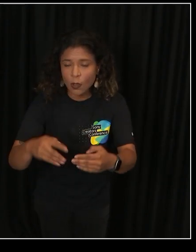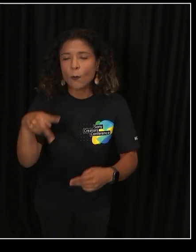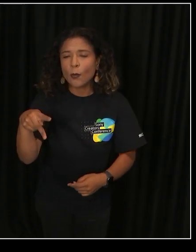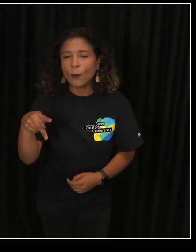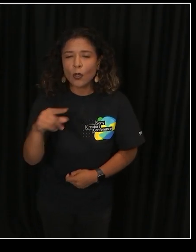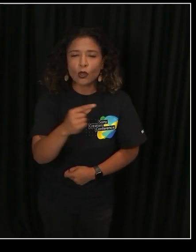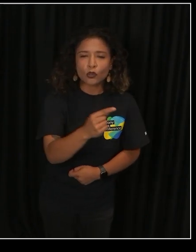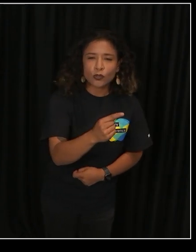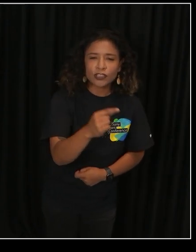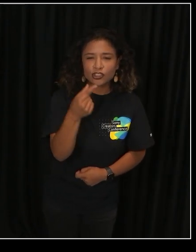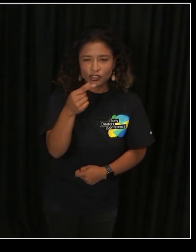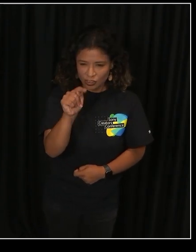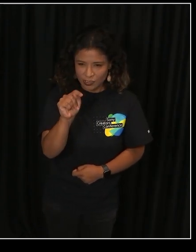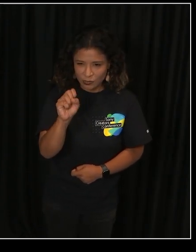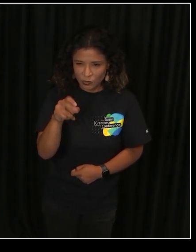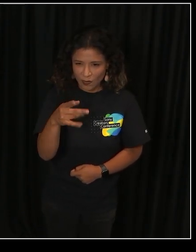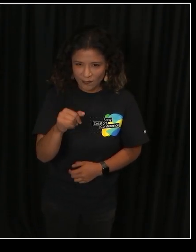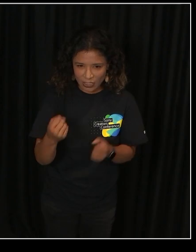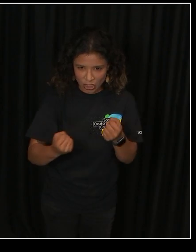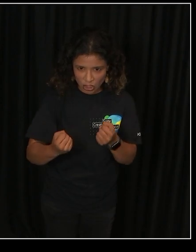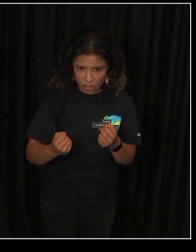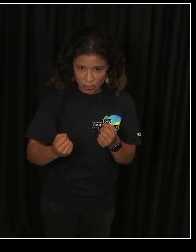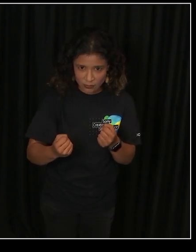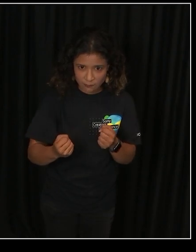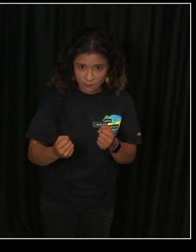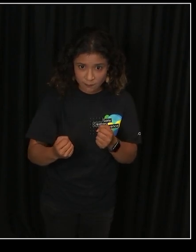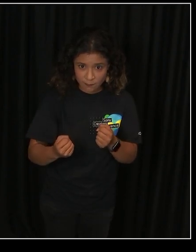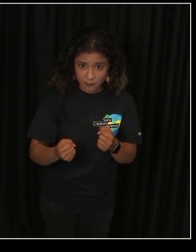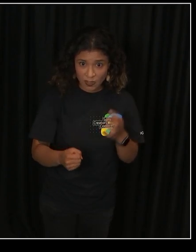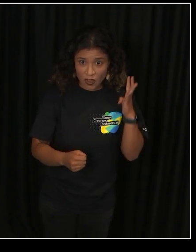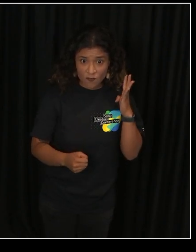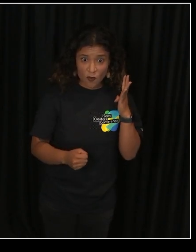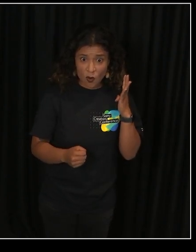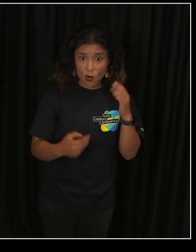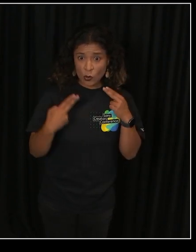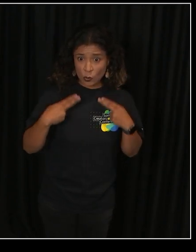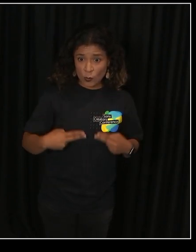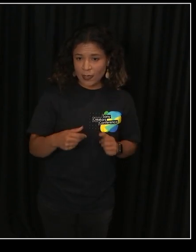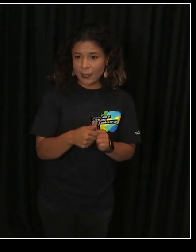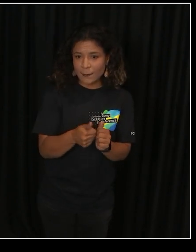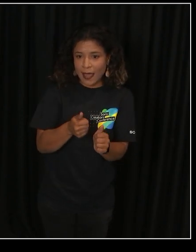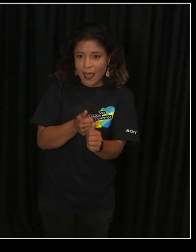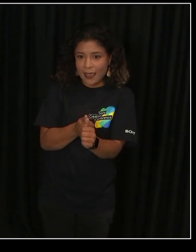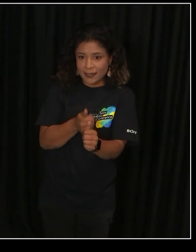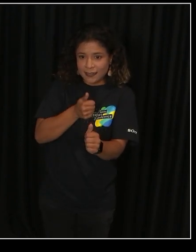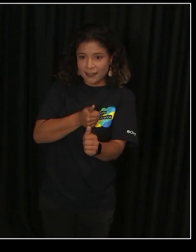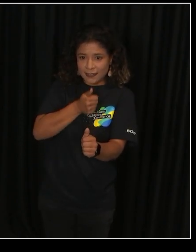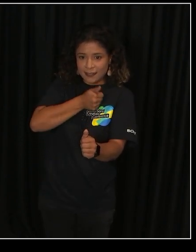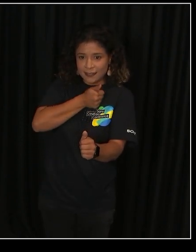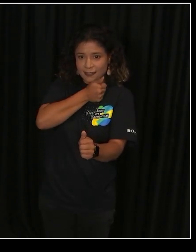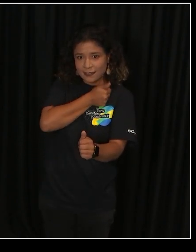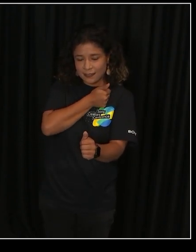are GT Sophy cars, and the four humans are directly behind those two cars in this case.